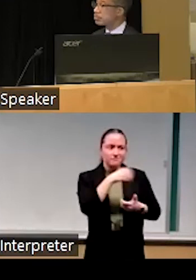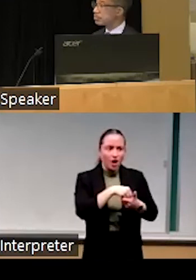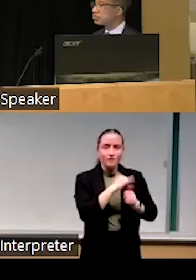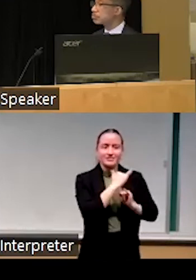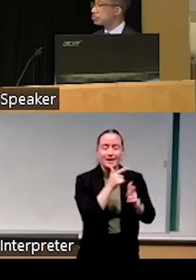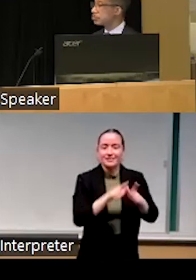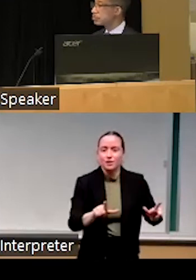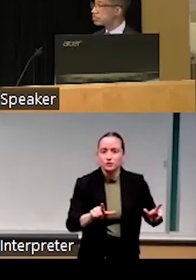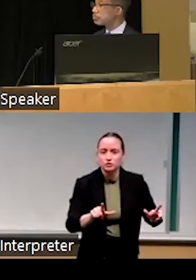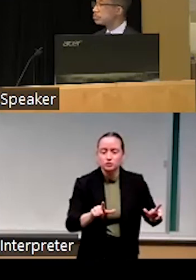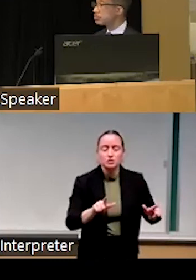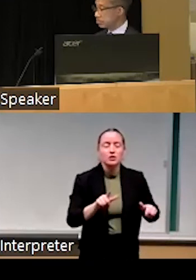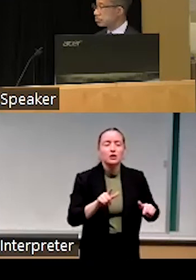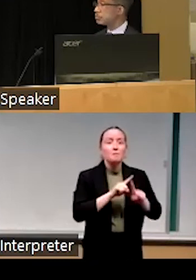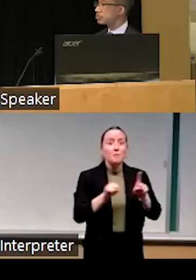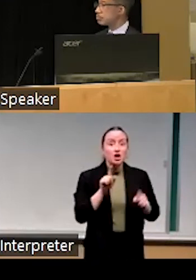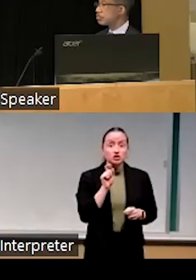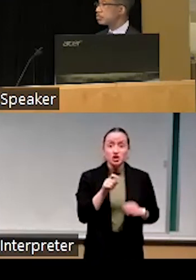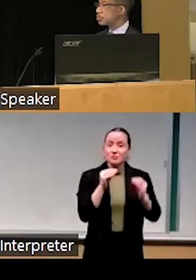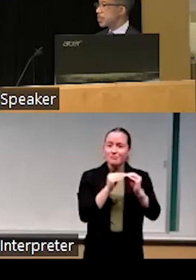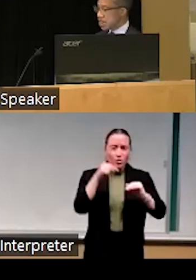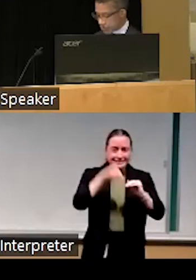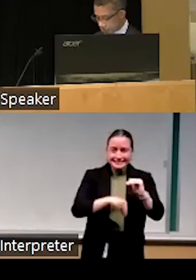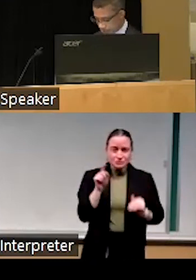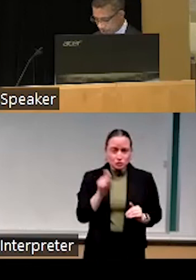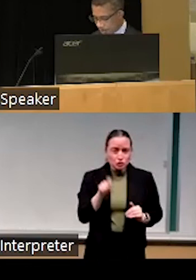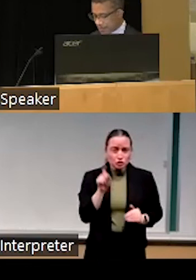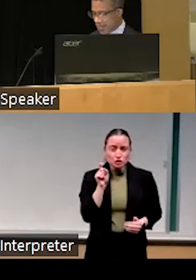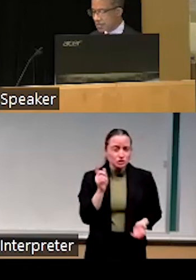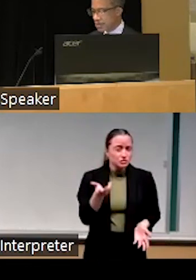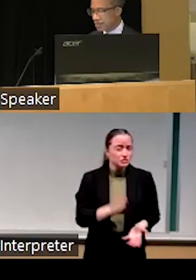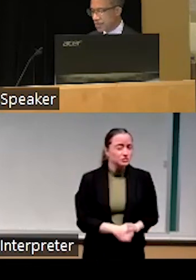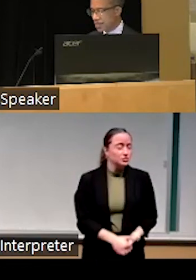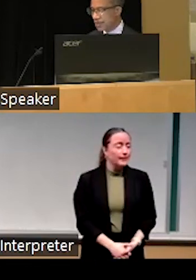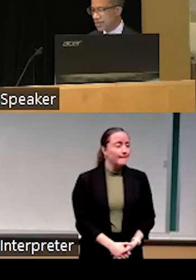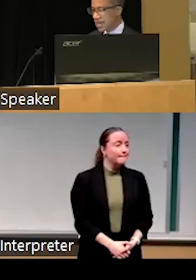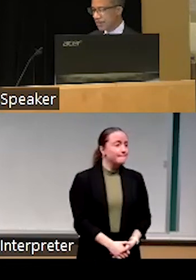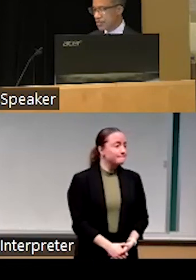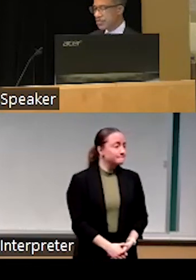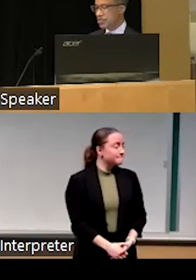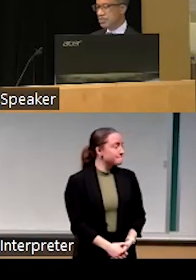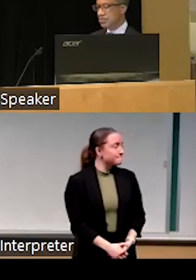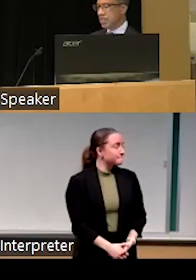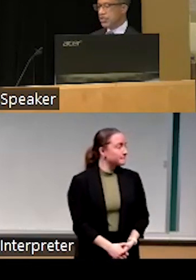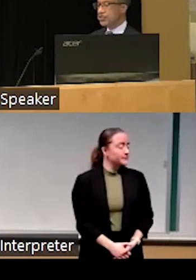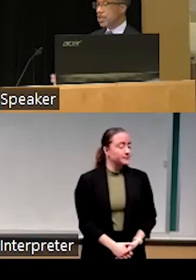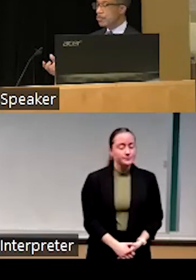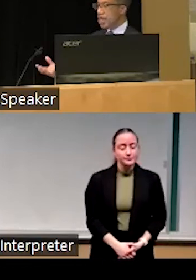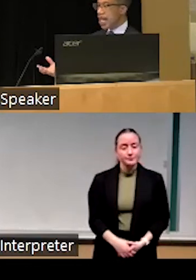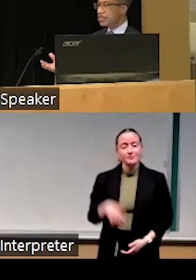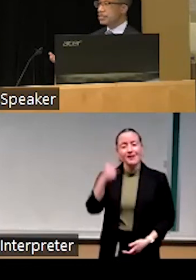should it go beyond that in relation to you so I think the the the efforts to to try to match